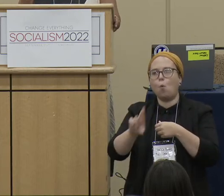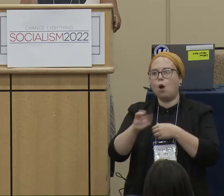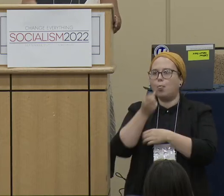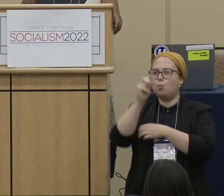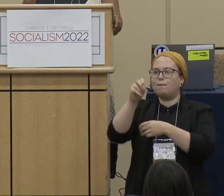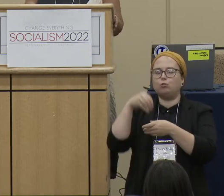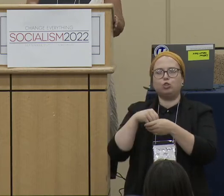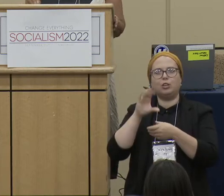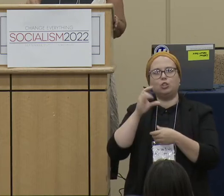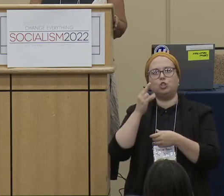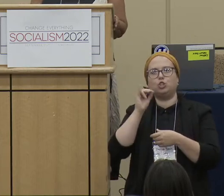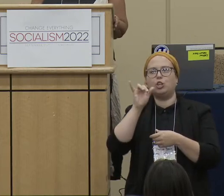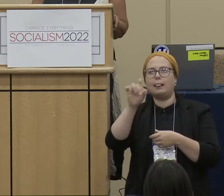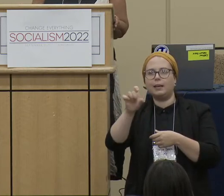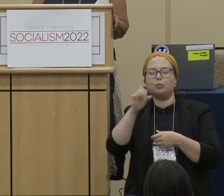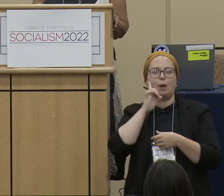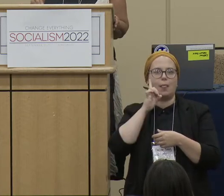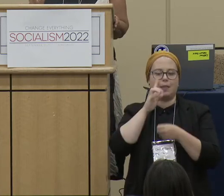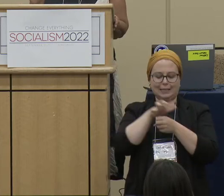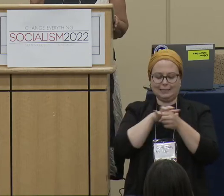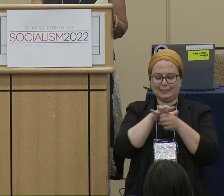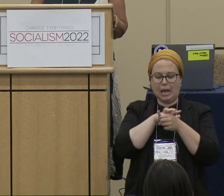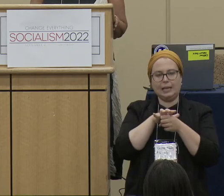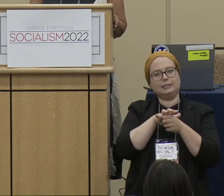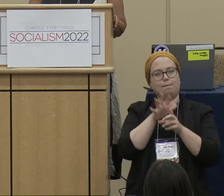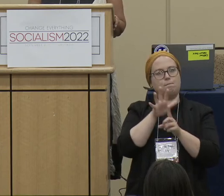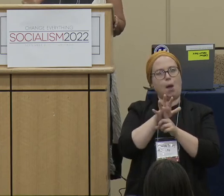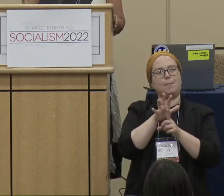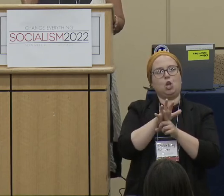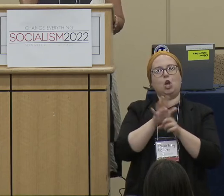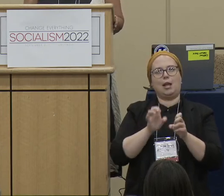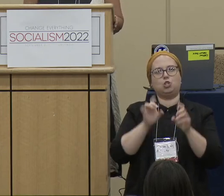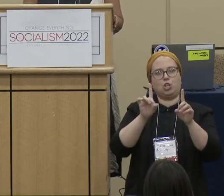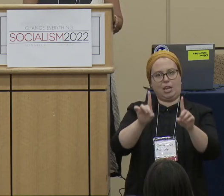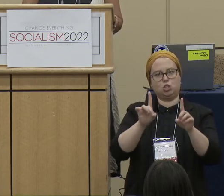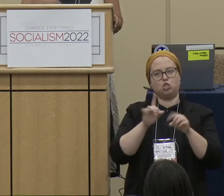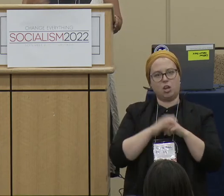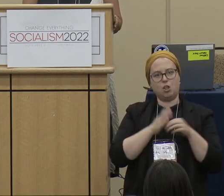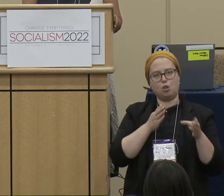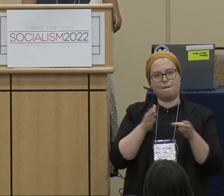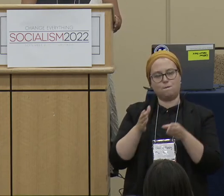materialism , the revolution in Chile, whatever.